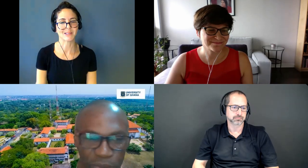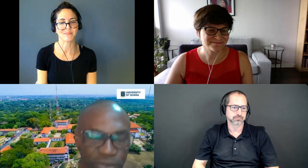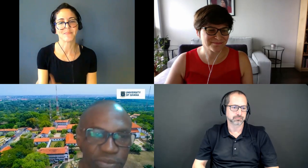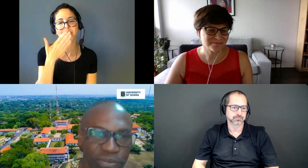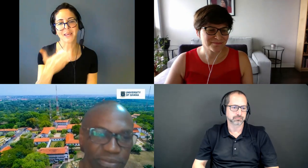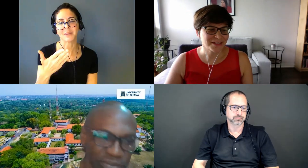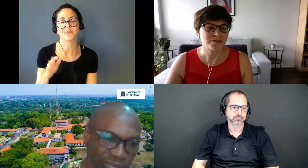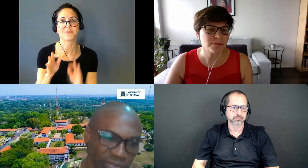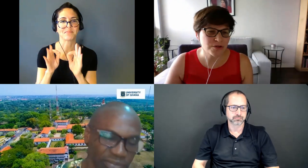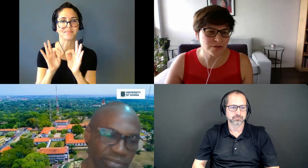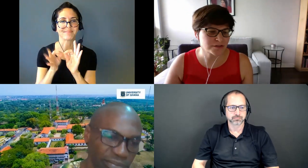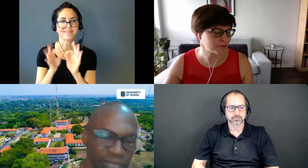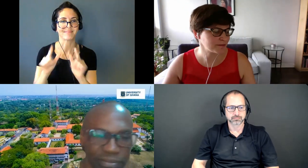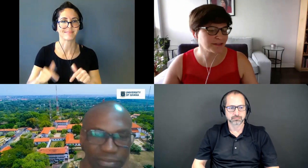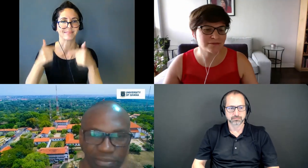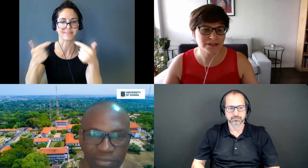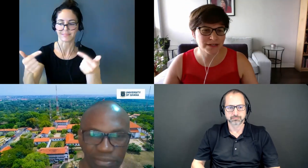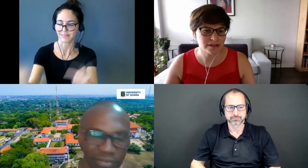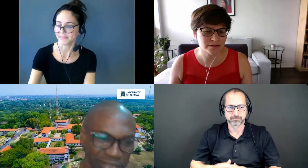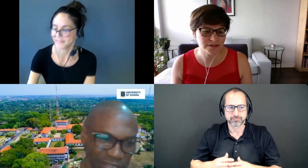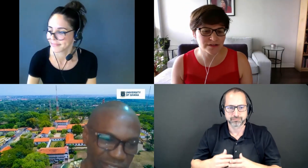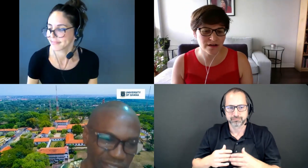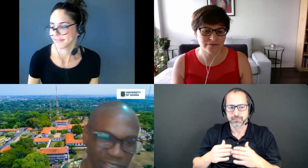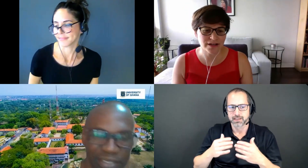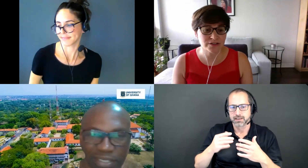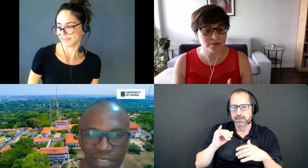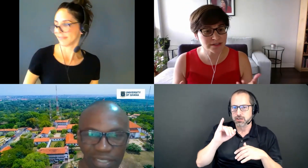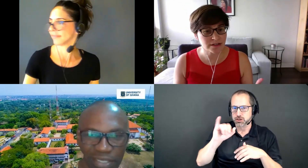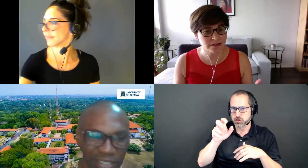Thank you so much, Joseph. What a lovely way to close us off. I do see